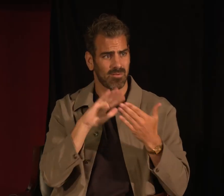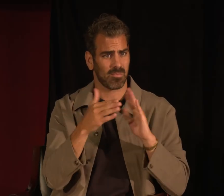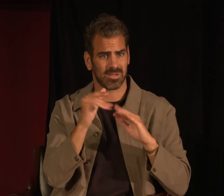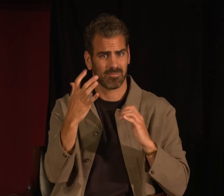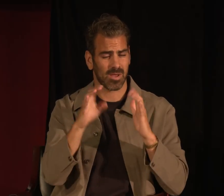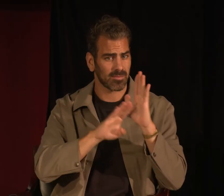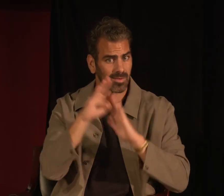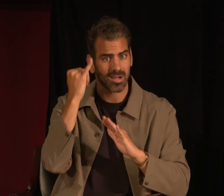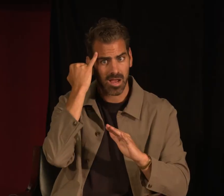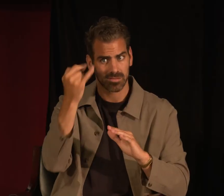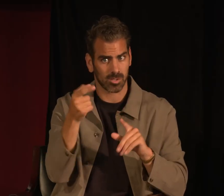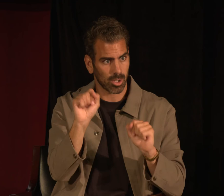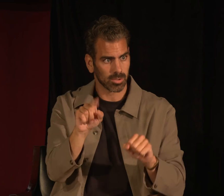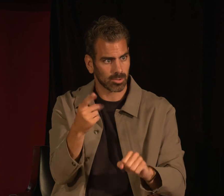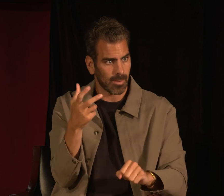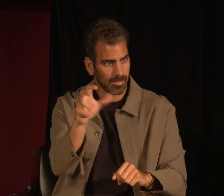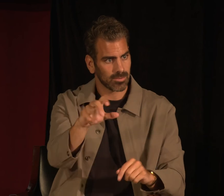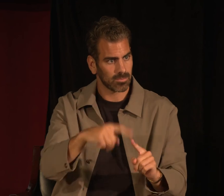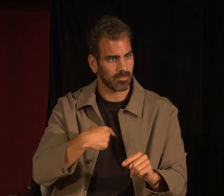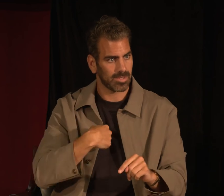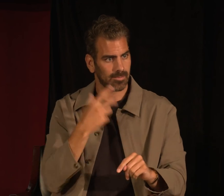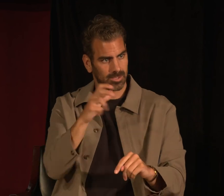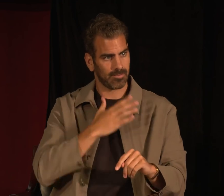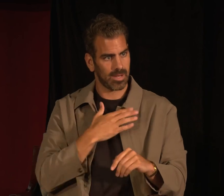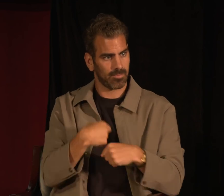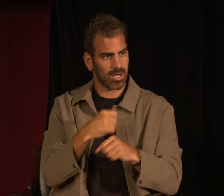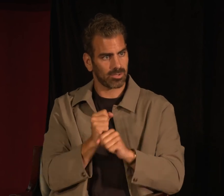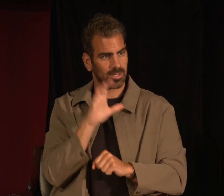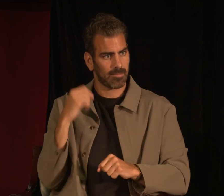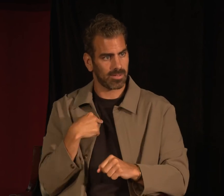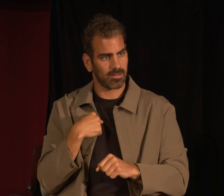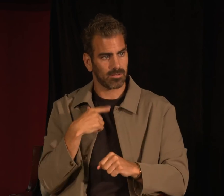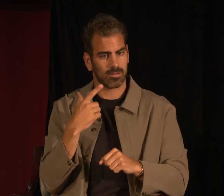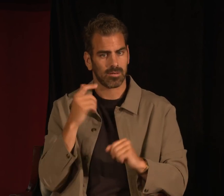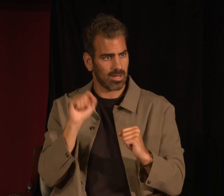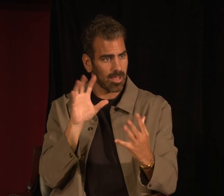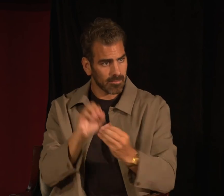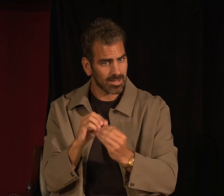their own stories, but for the Deaf community to develop ideas, one, you can pitch that to a production company